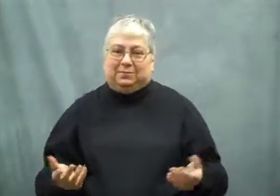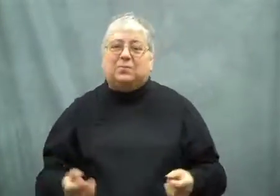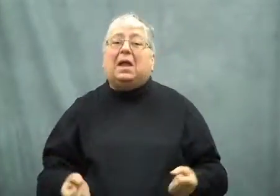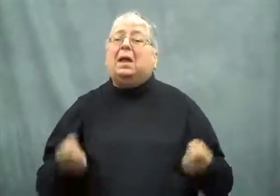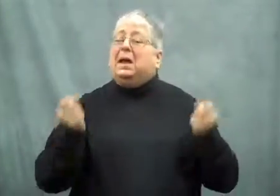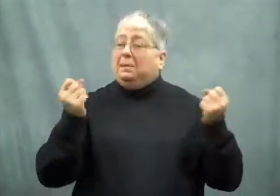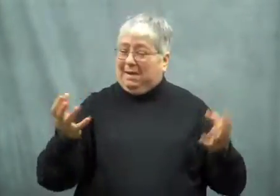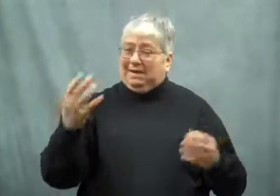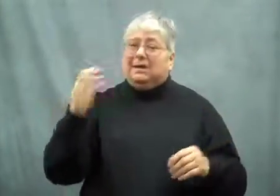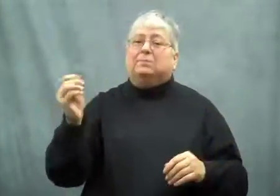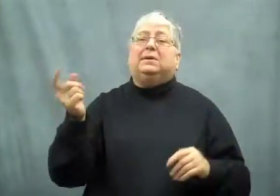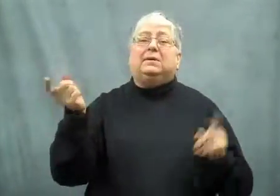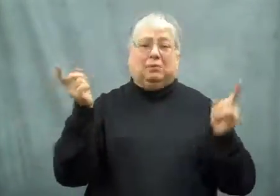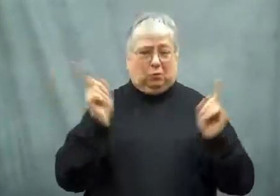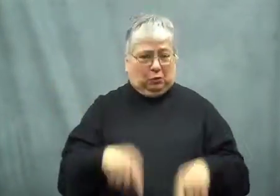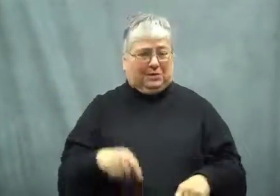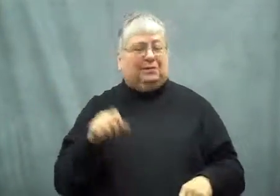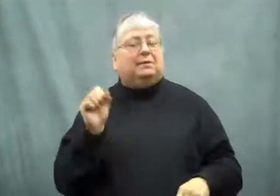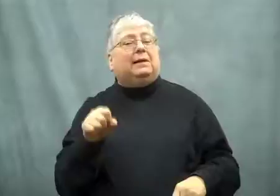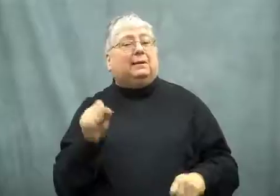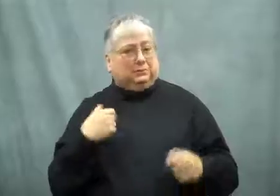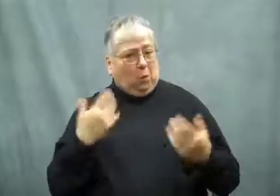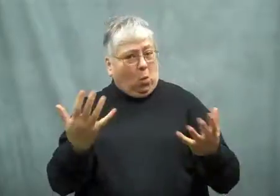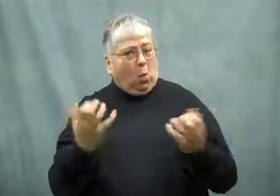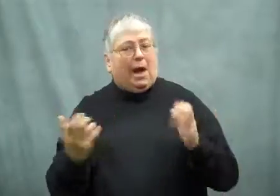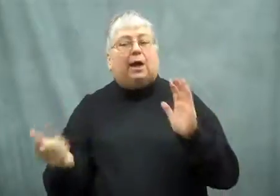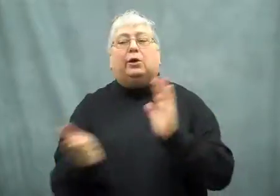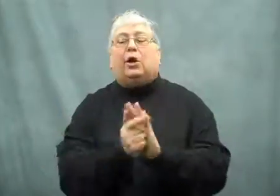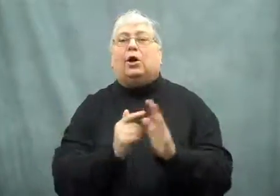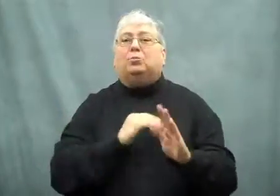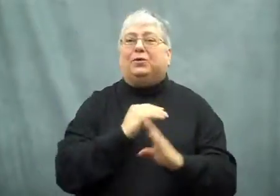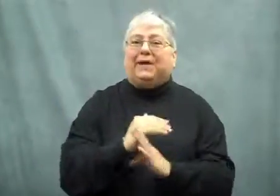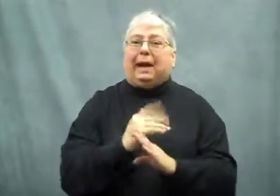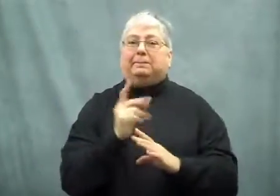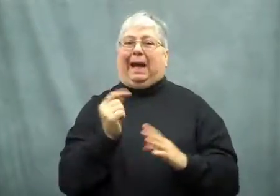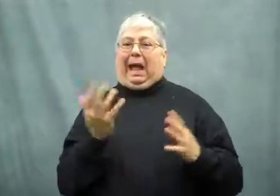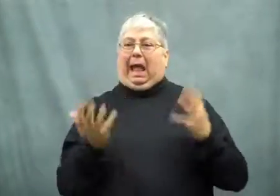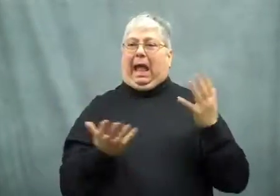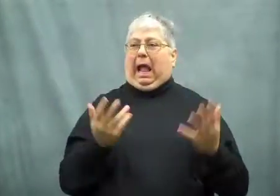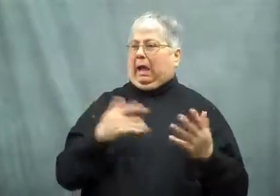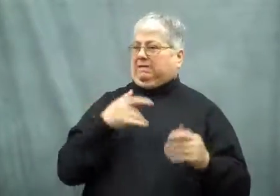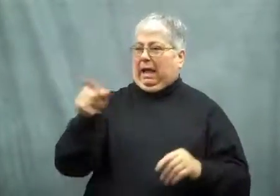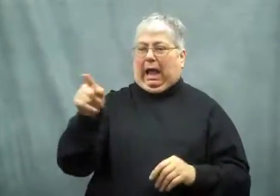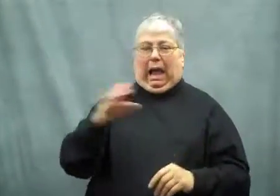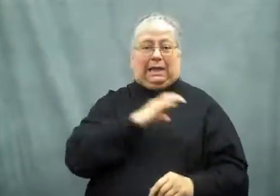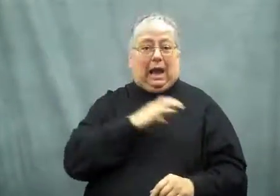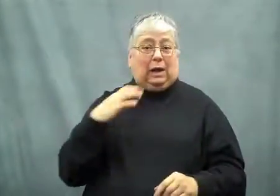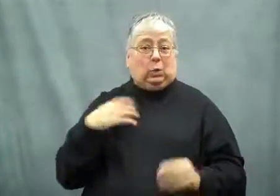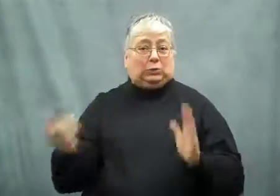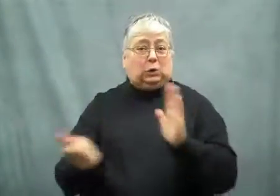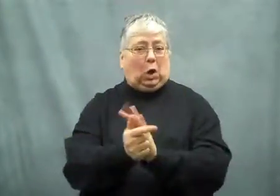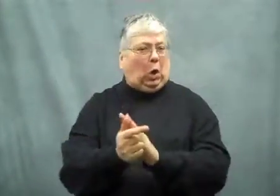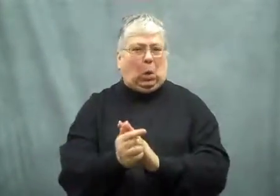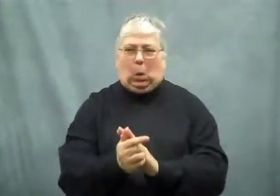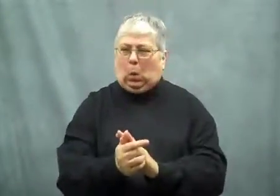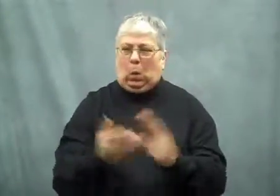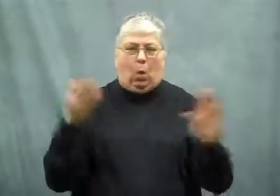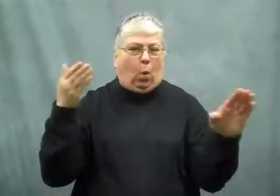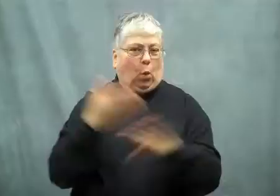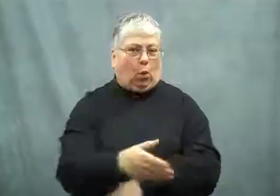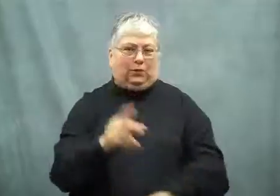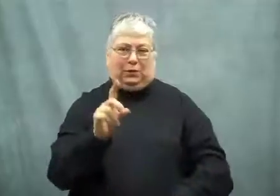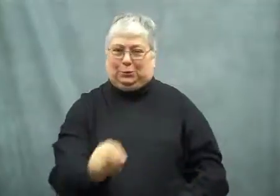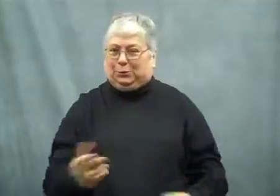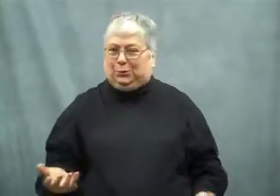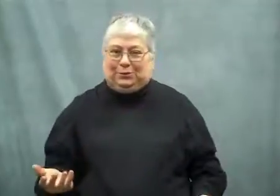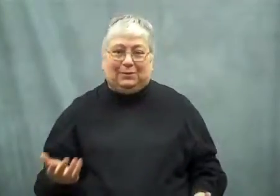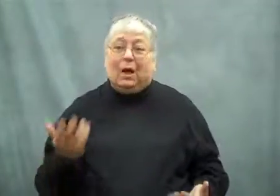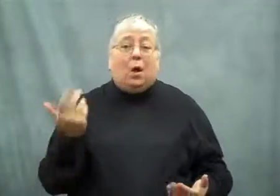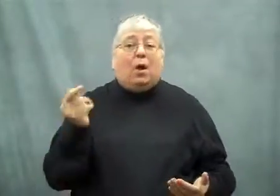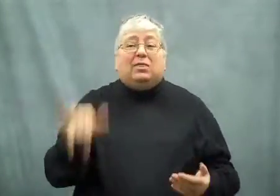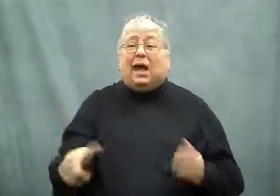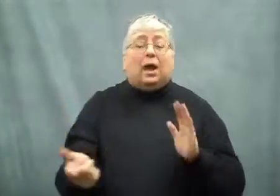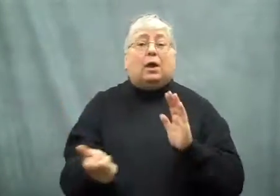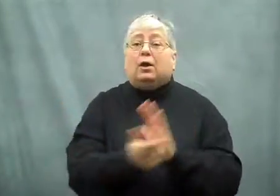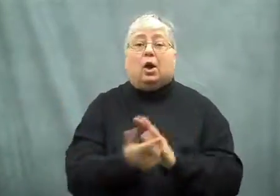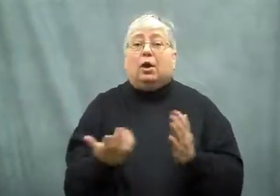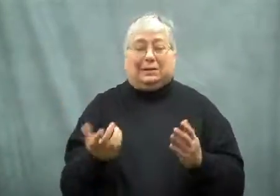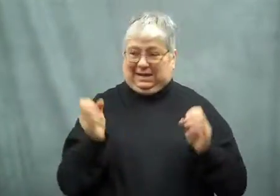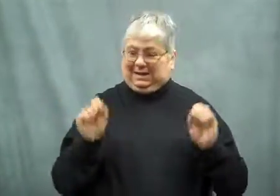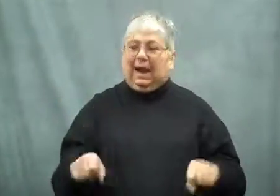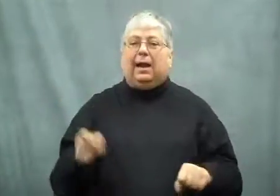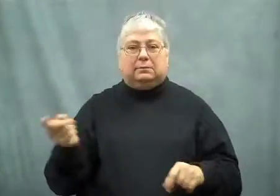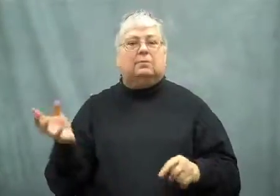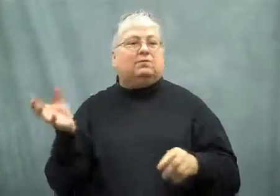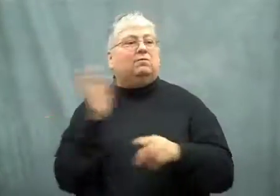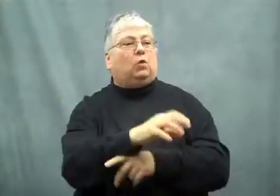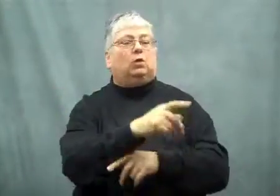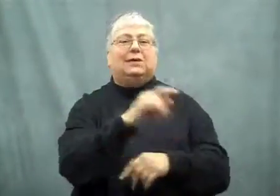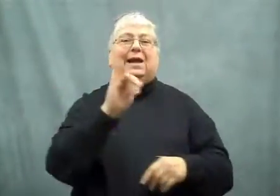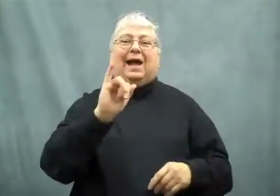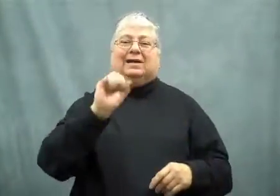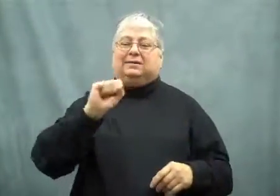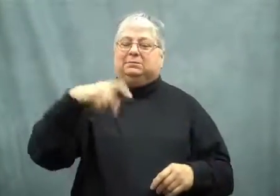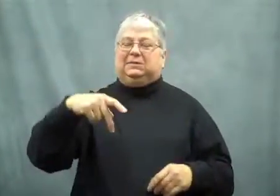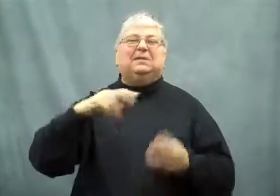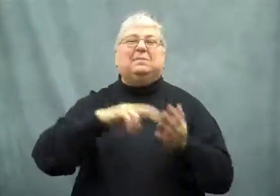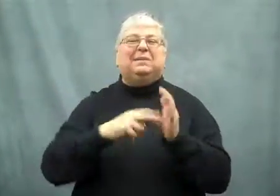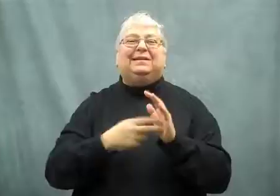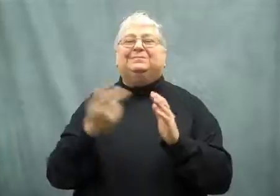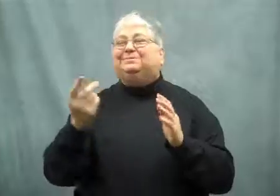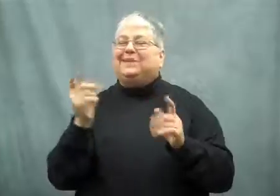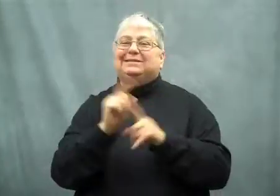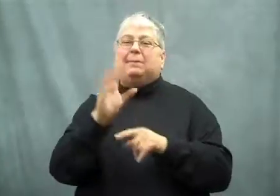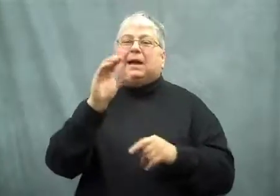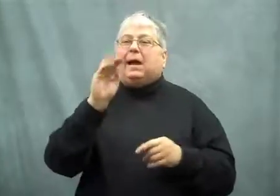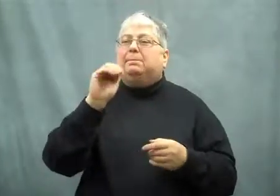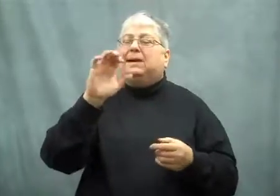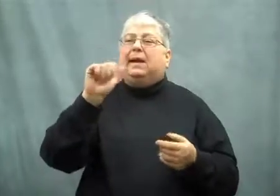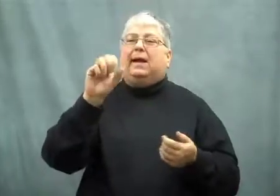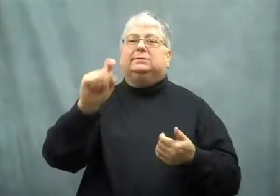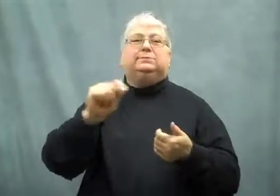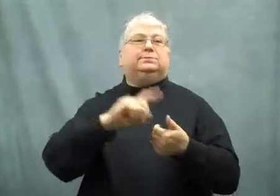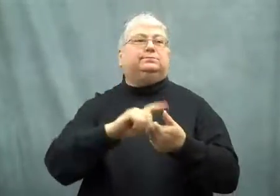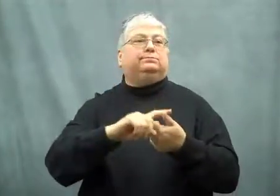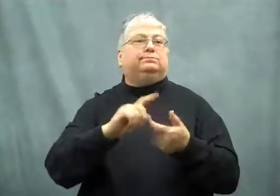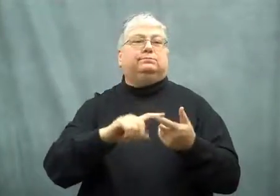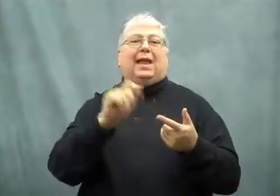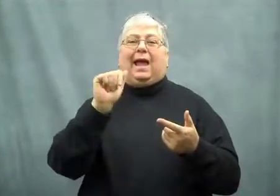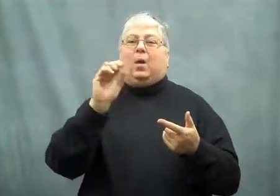Many companies agree a law is needed to stop piracy, but feel that Congress' solution goes too far.